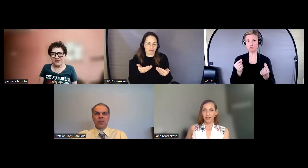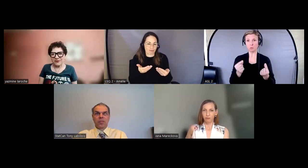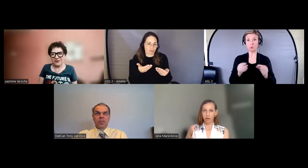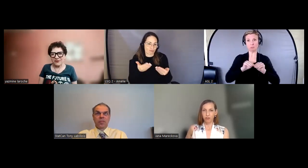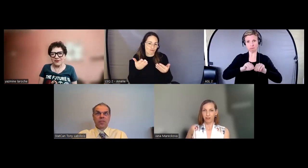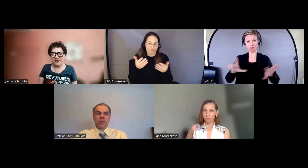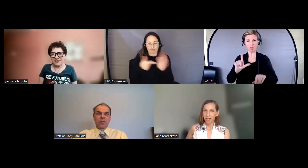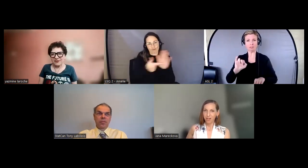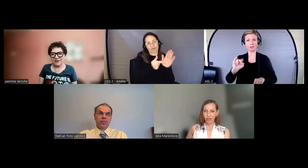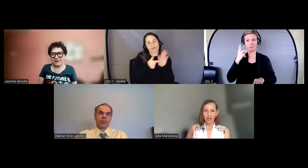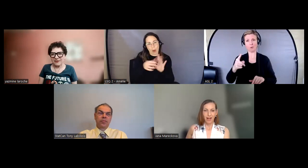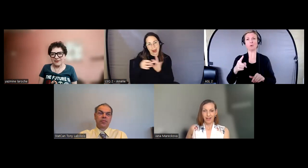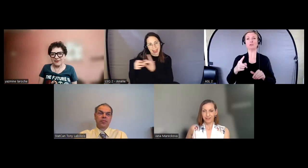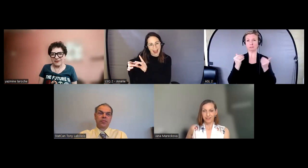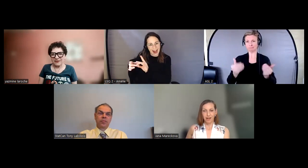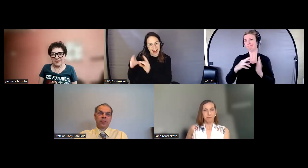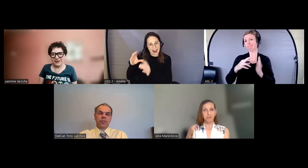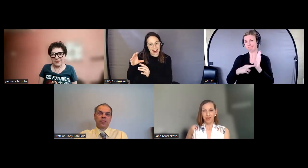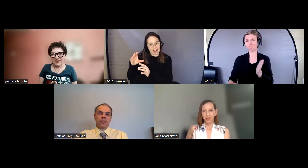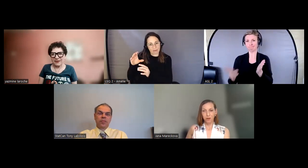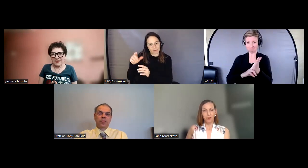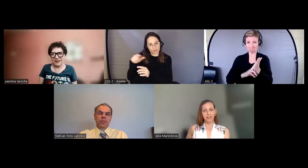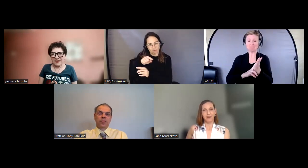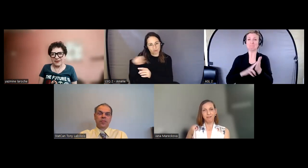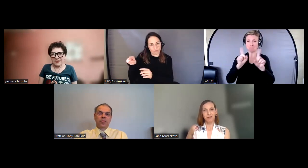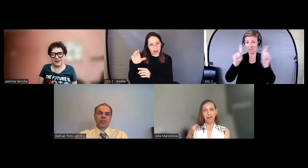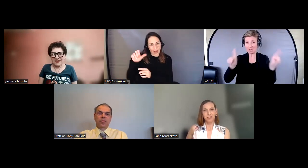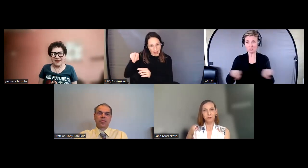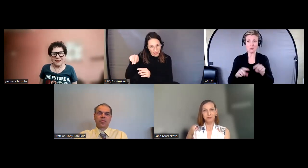information page and um thank you and have a great afternoon